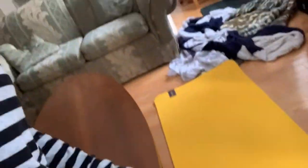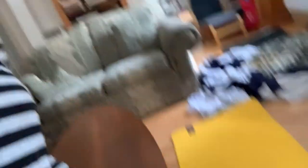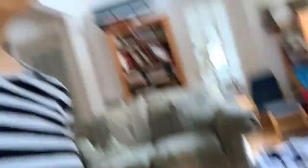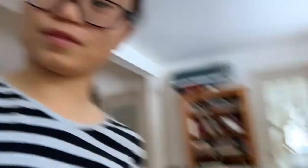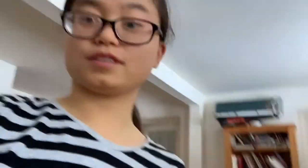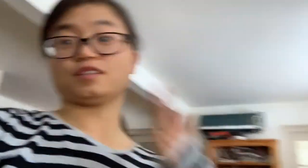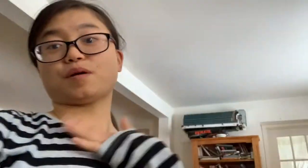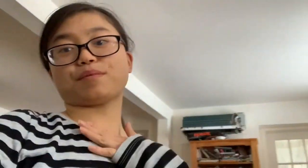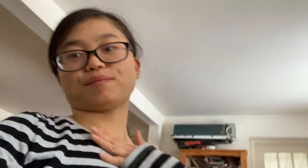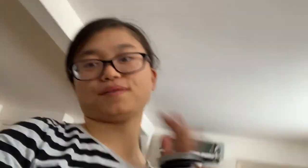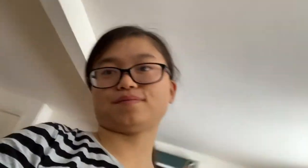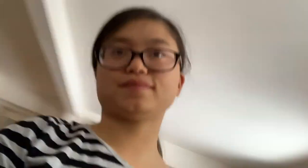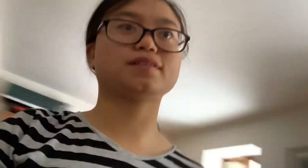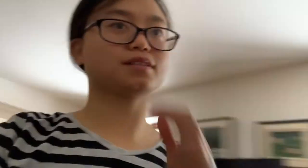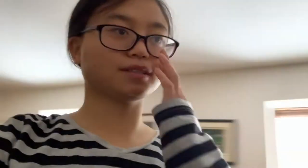that's my yoga